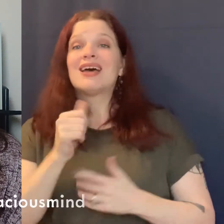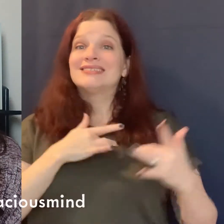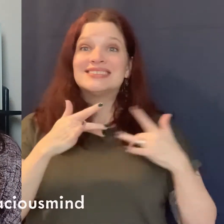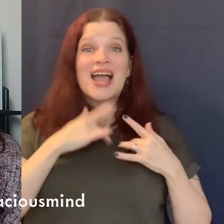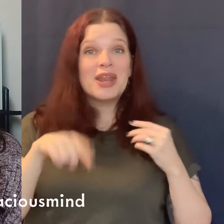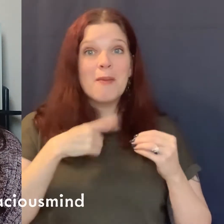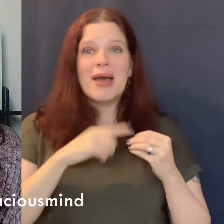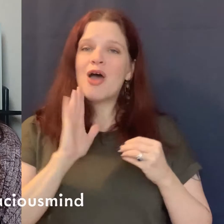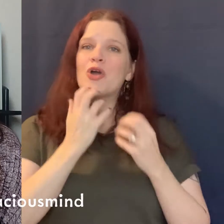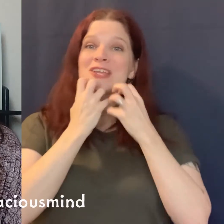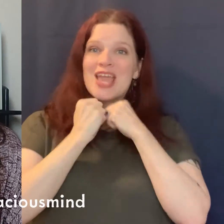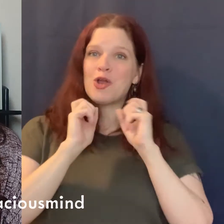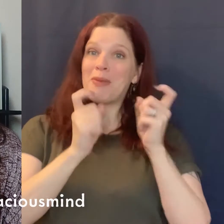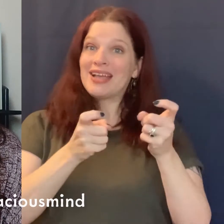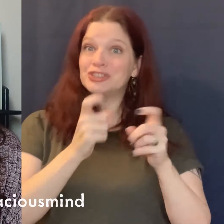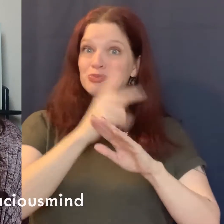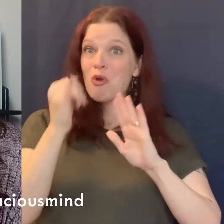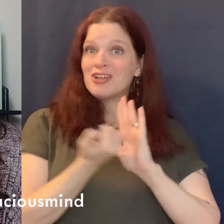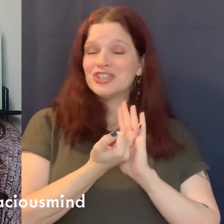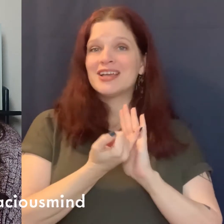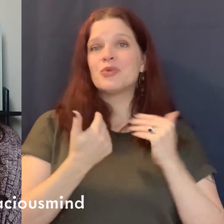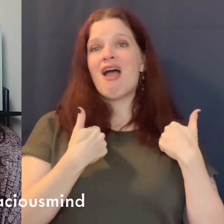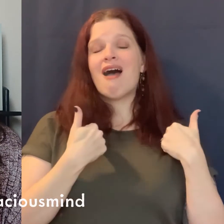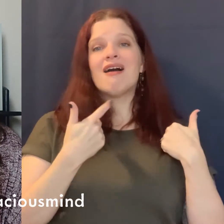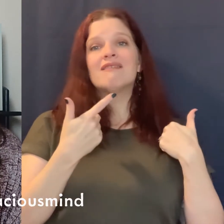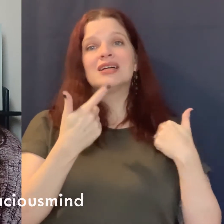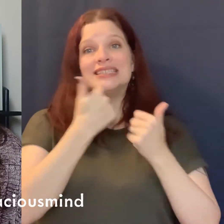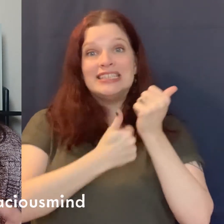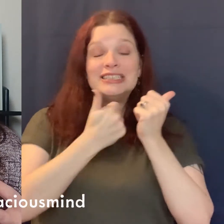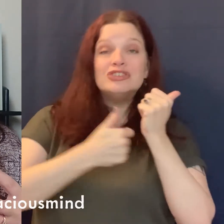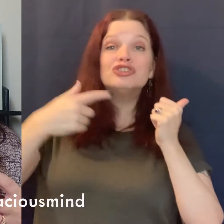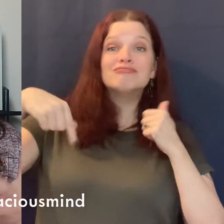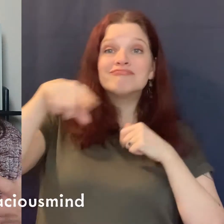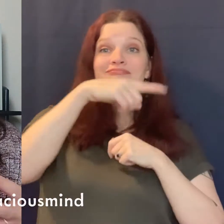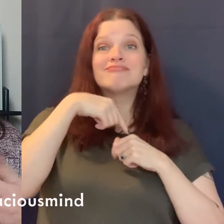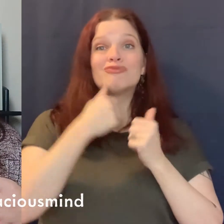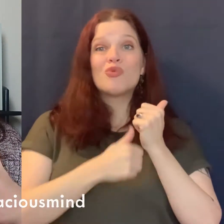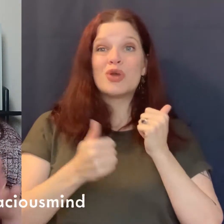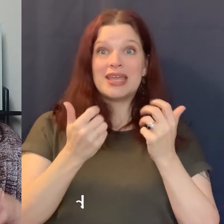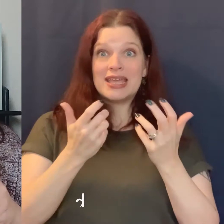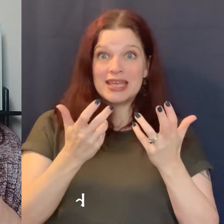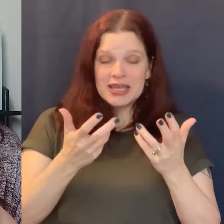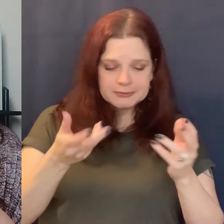We're really excited about a care package project that we've got coming out. We each here at The Gracious Mind put our hands on these envelopes